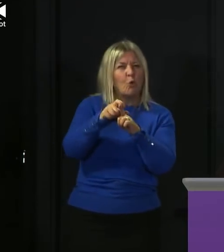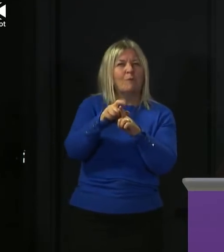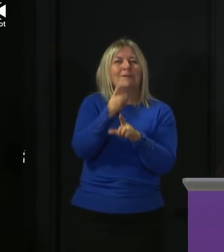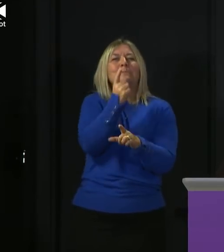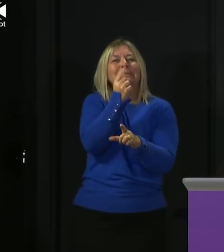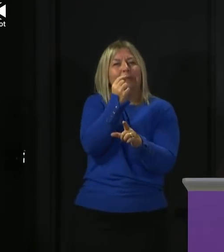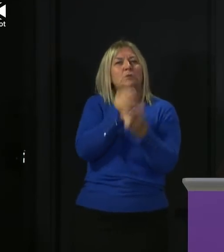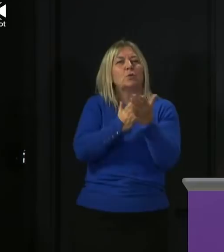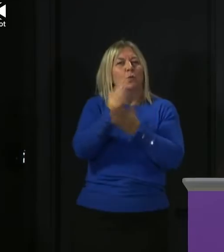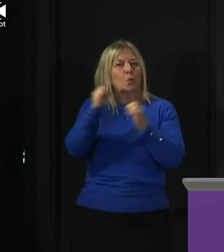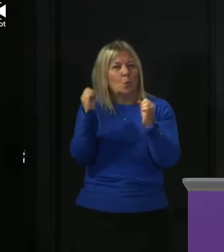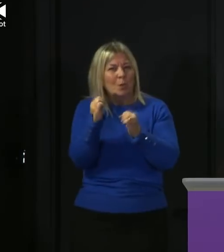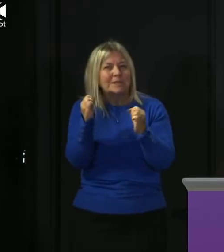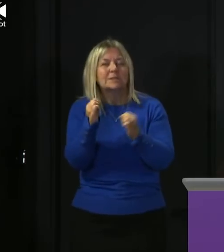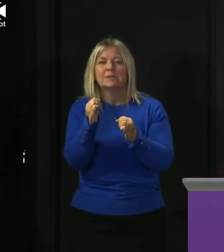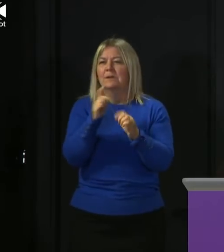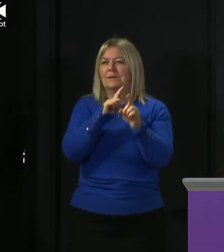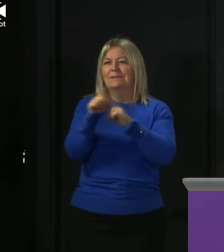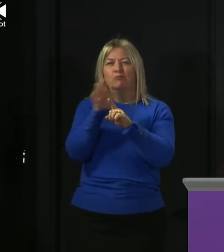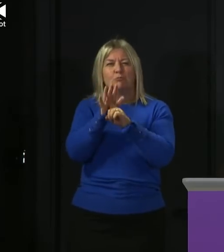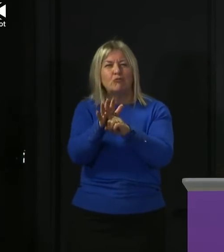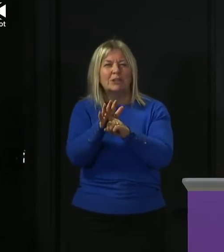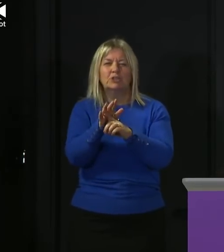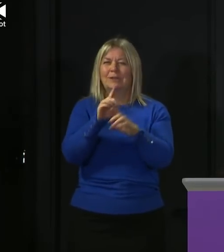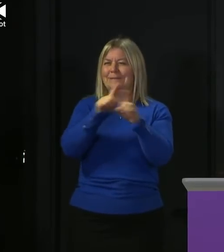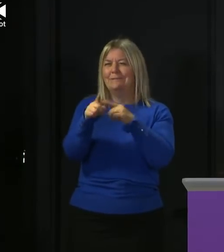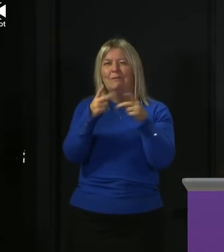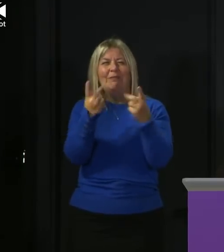be able to cope with other winter pressures as well. The kind of winter pressures that